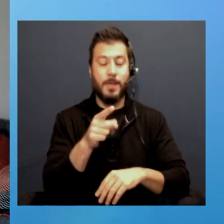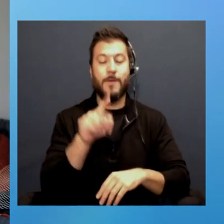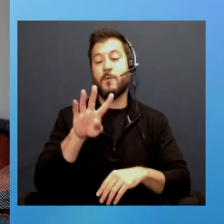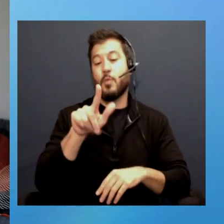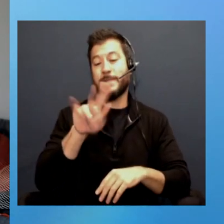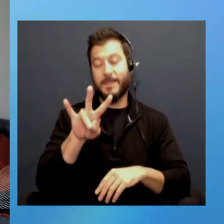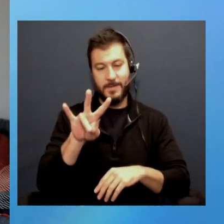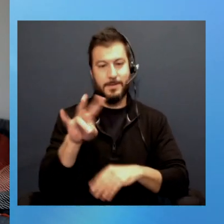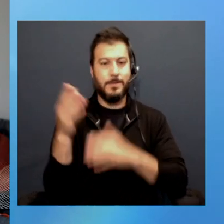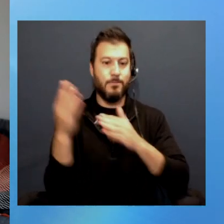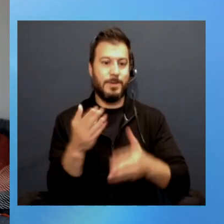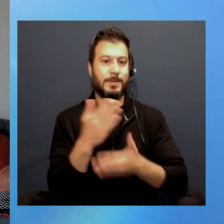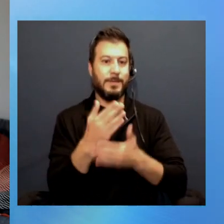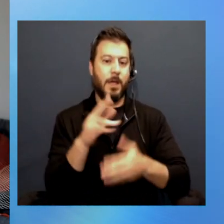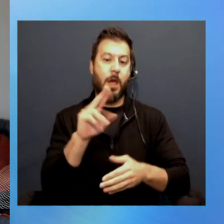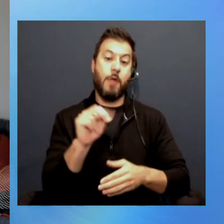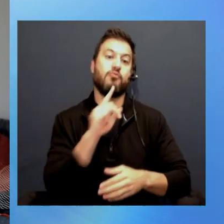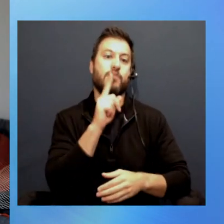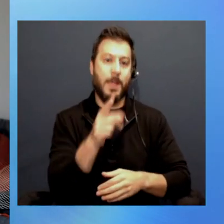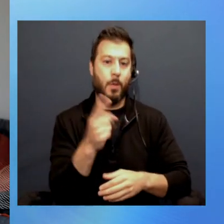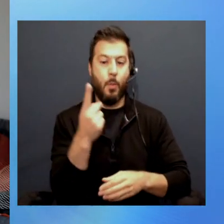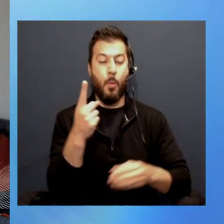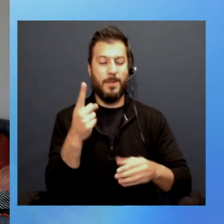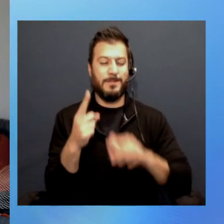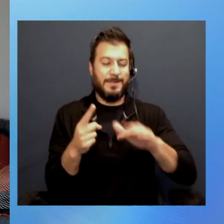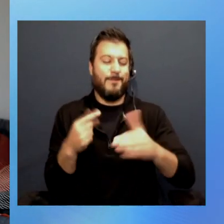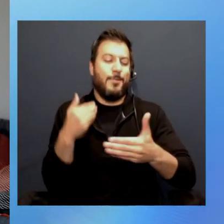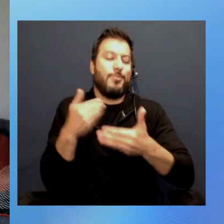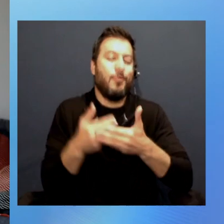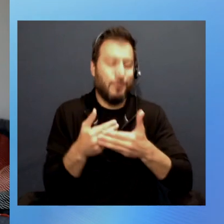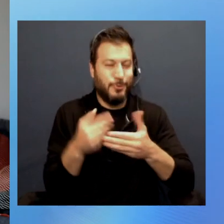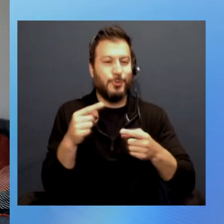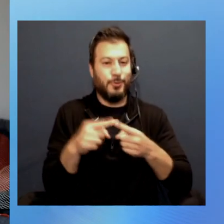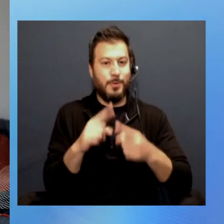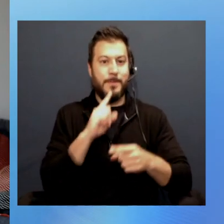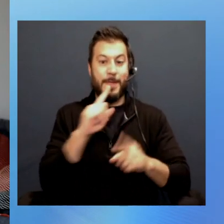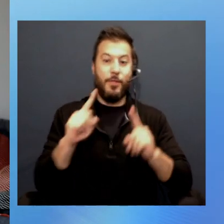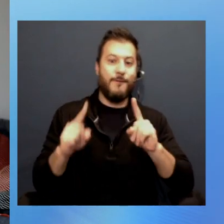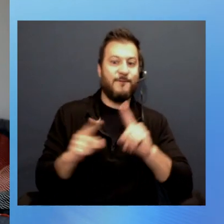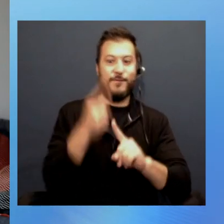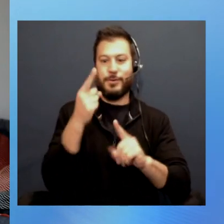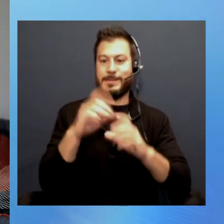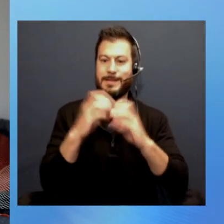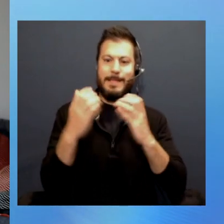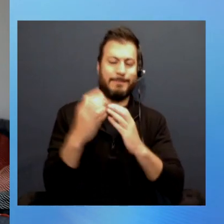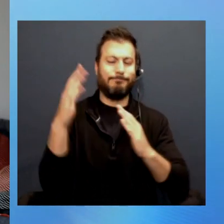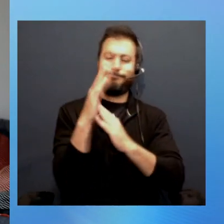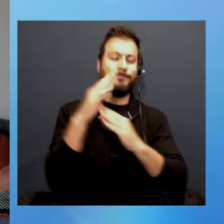available in Unreal Engine 427, brings Unreal one step closer to being